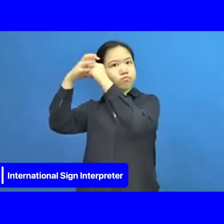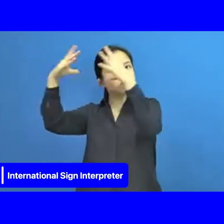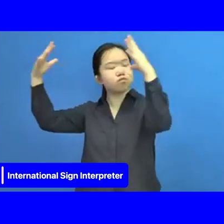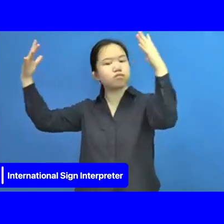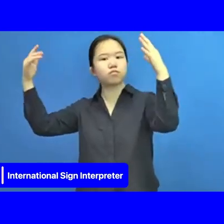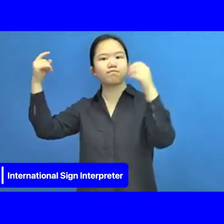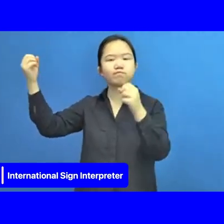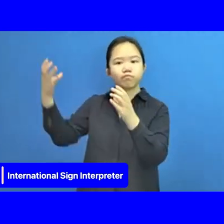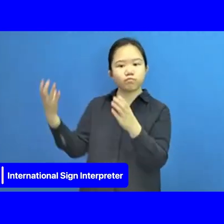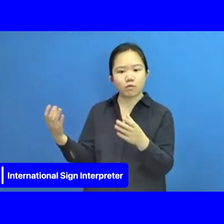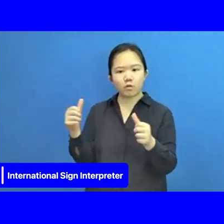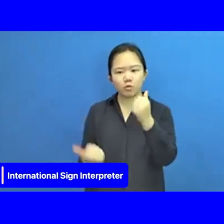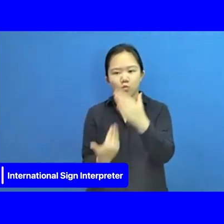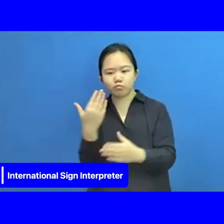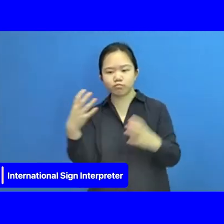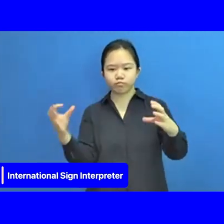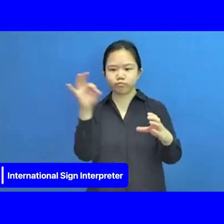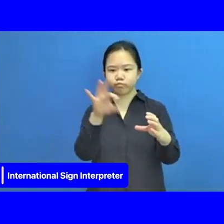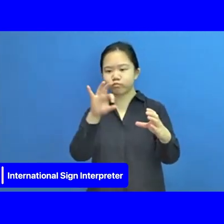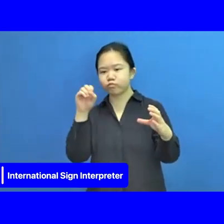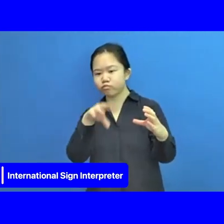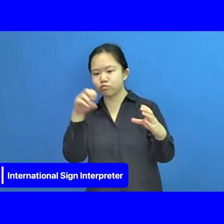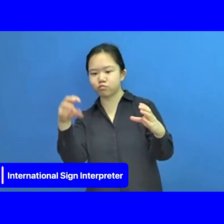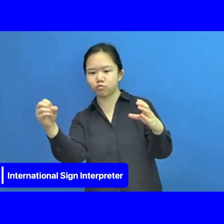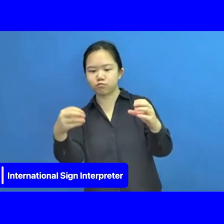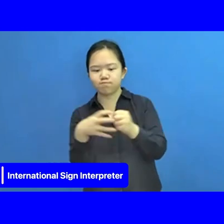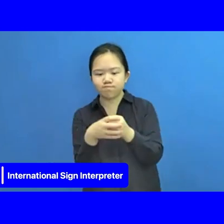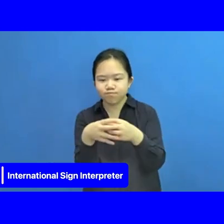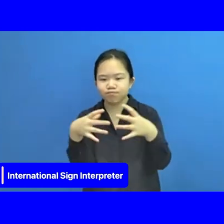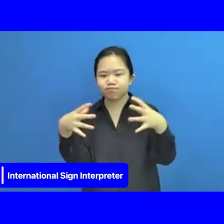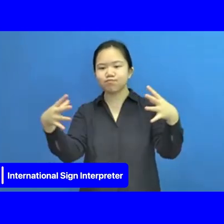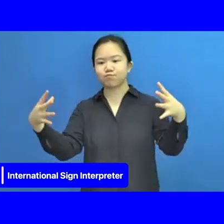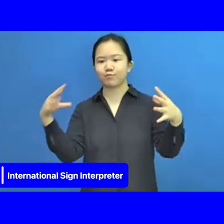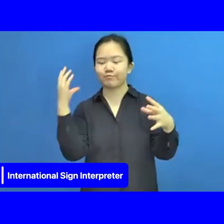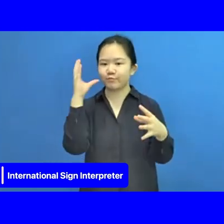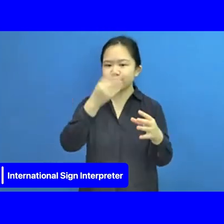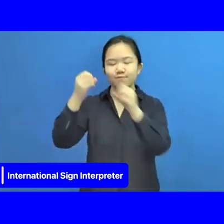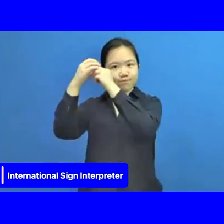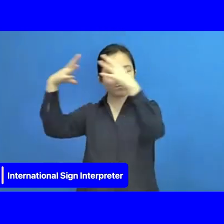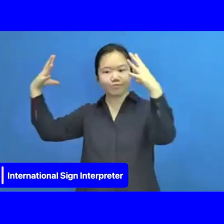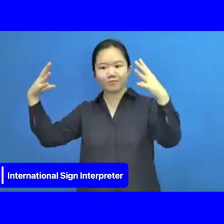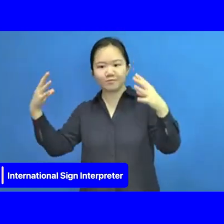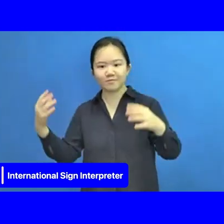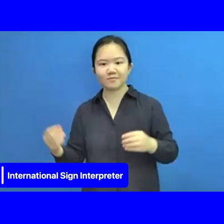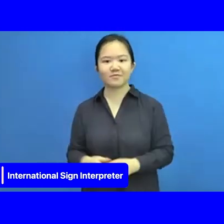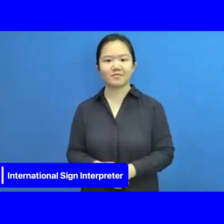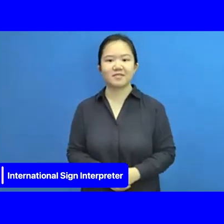when emphasizing diversity in our work, its productions process or how it meets its audiences.